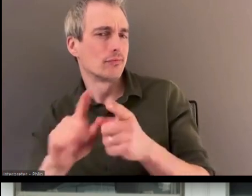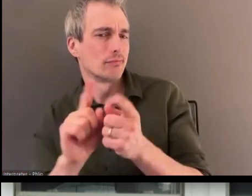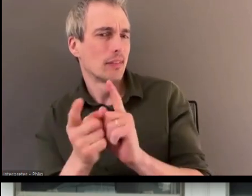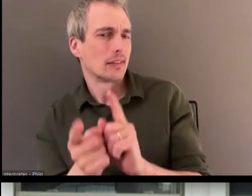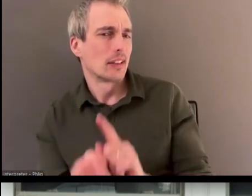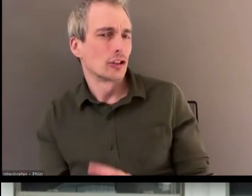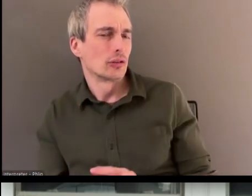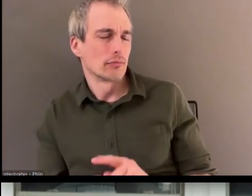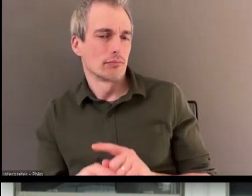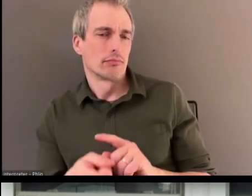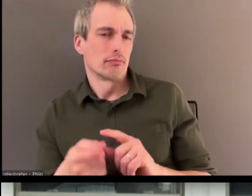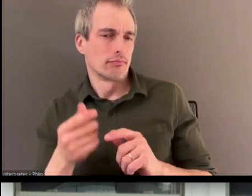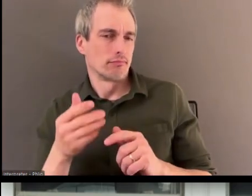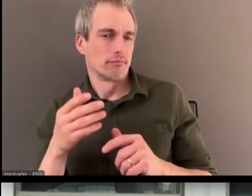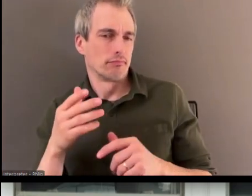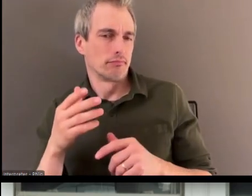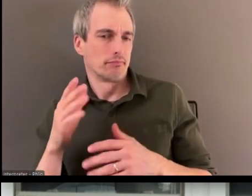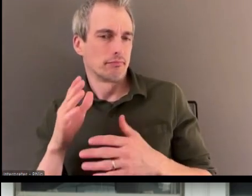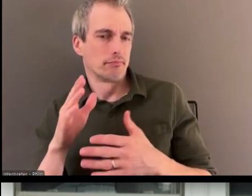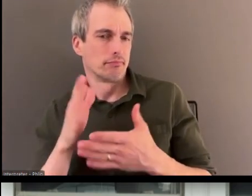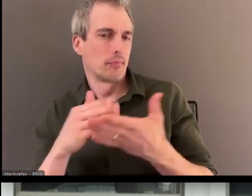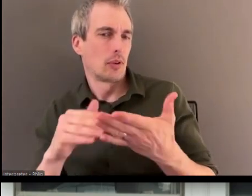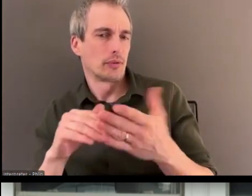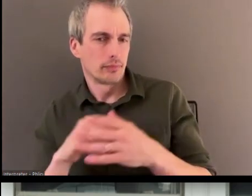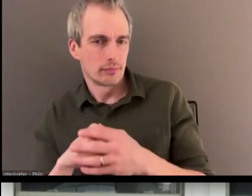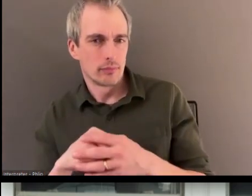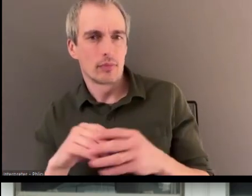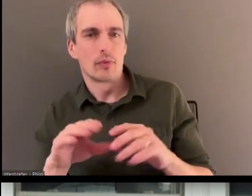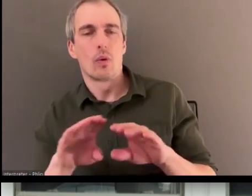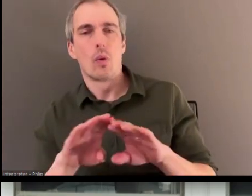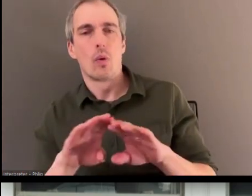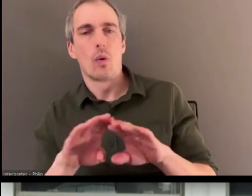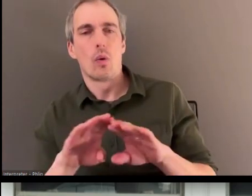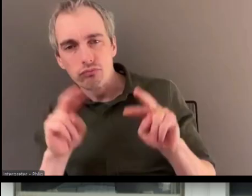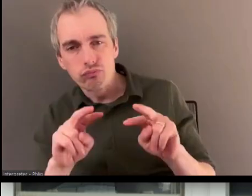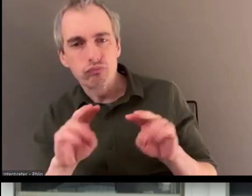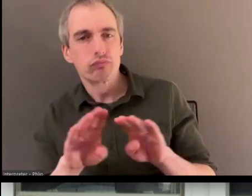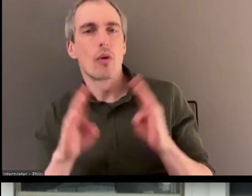He's opening them to see each different change that happens as he goes over.